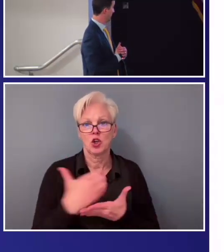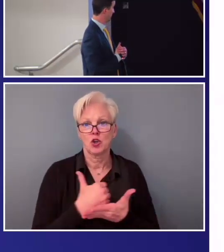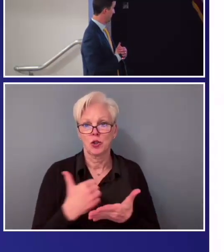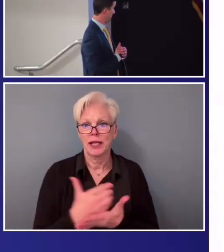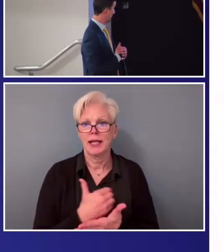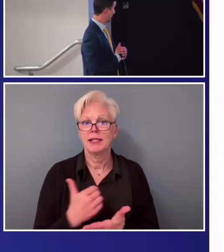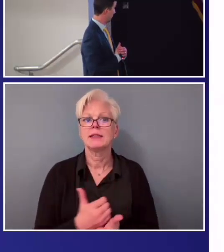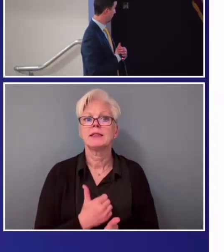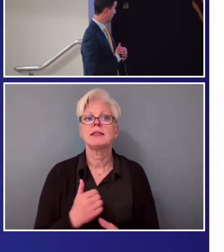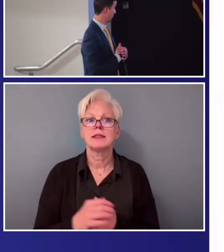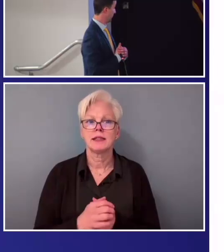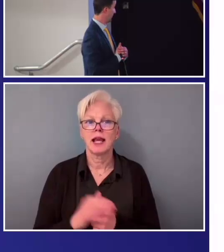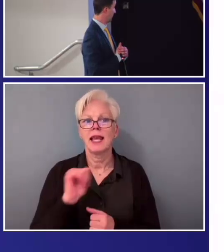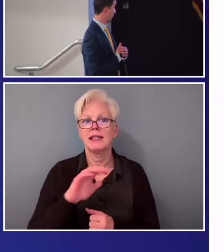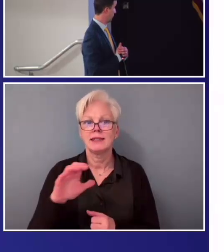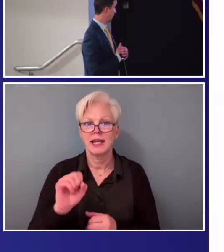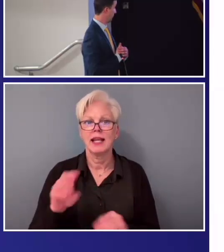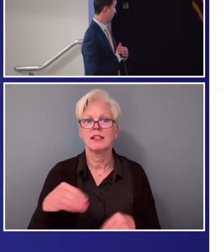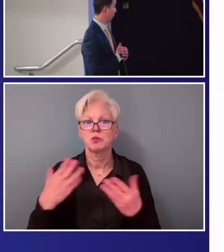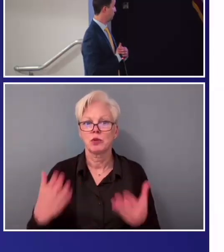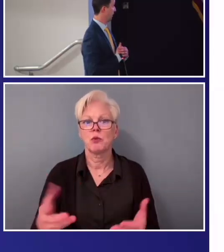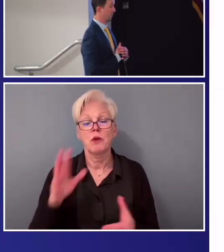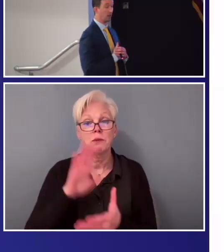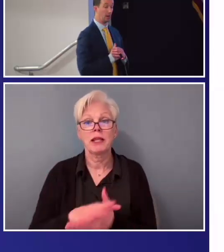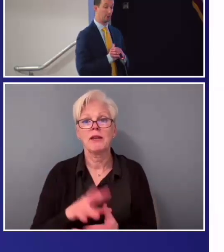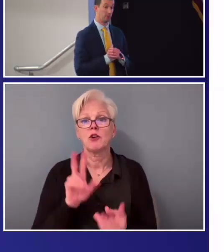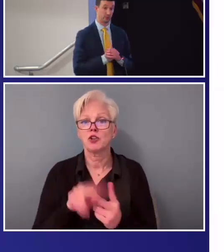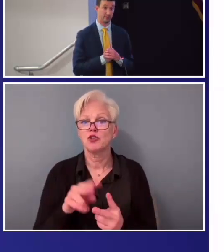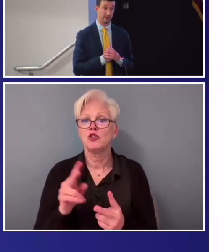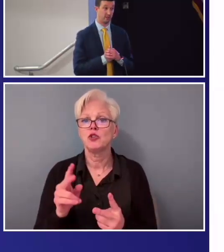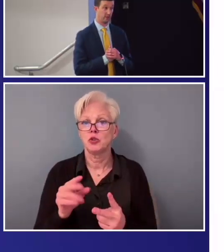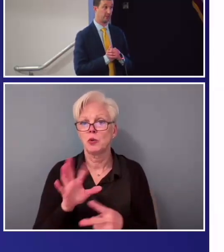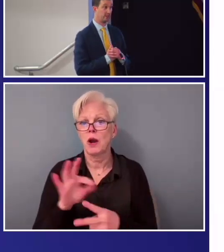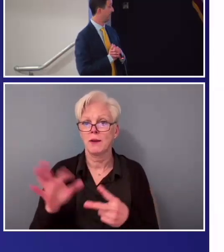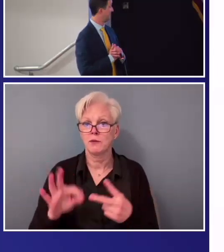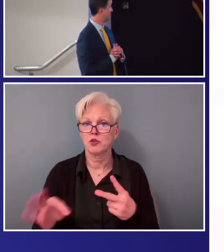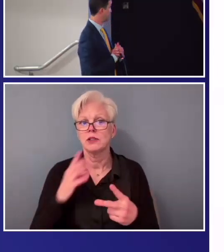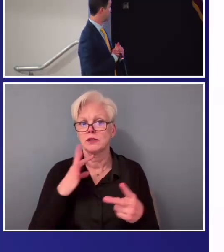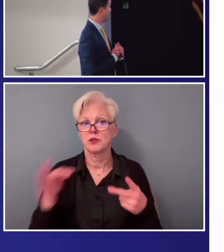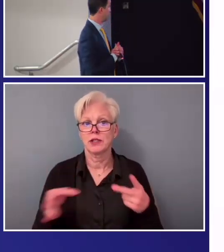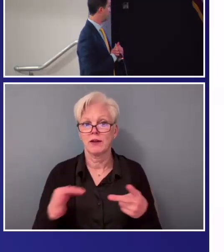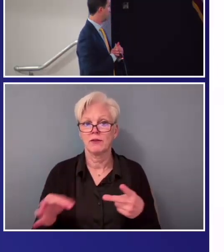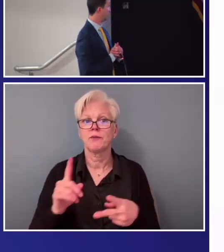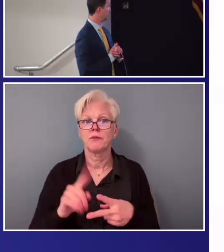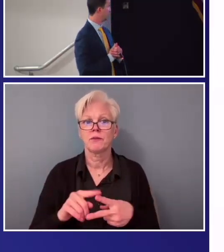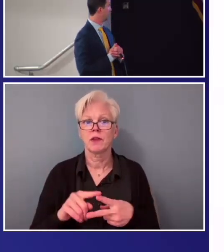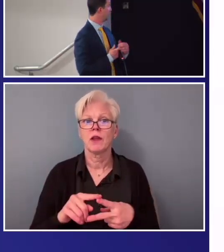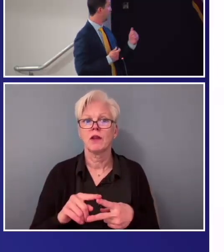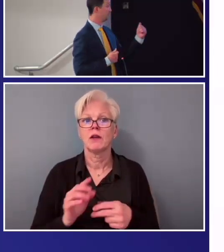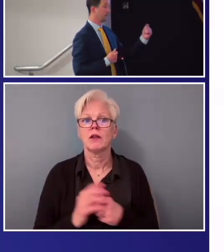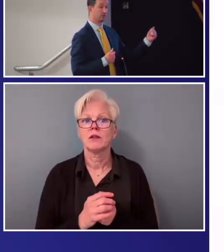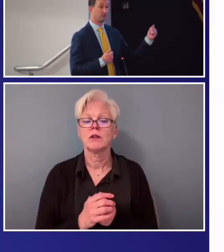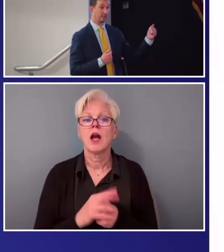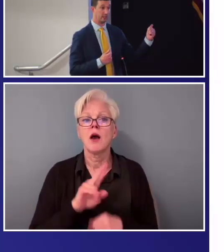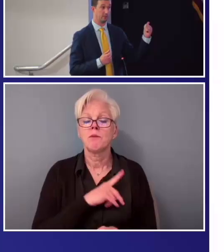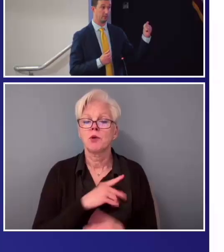And the American Community Survey provides what we believe are two primary options for defining earnings. The first option is personal income from